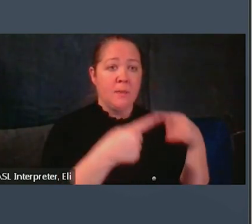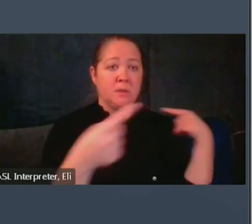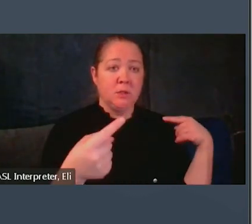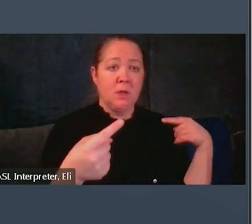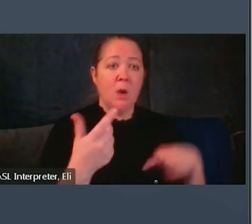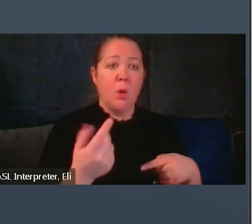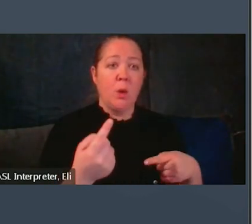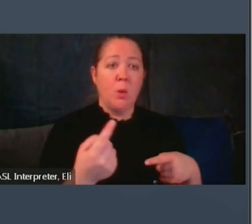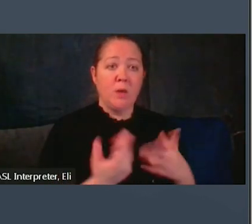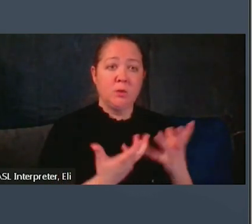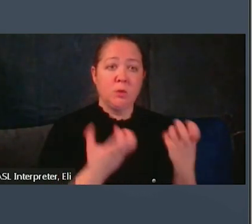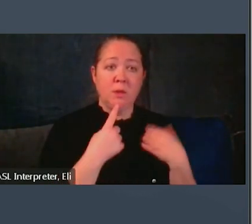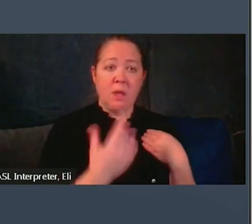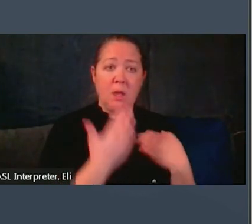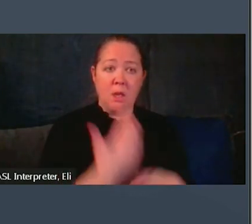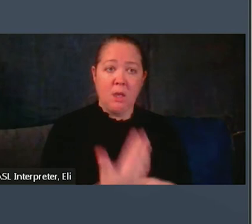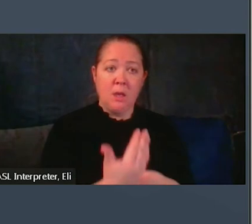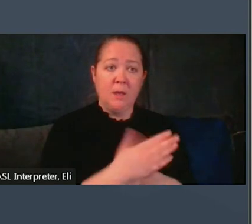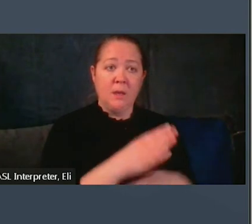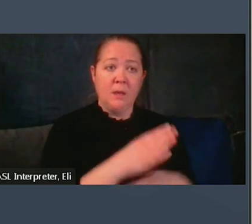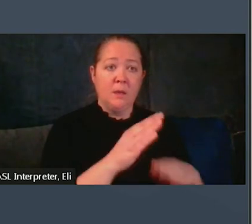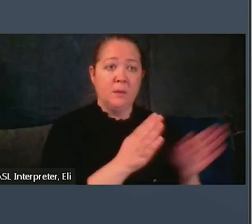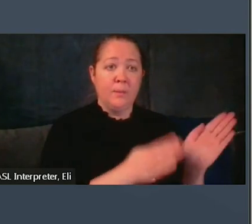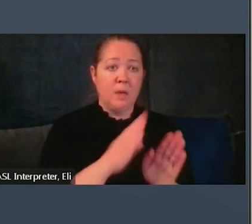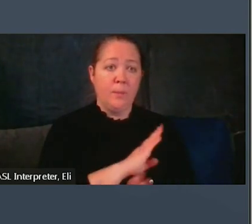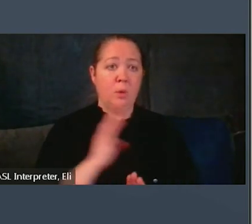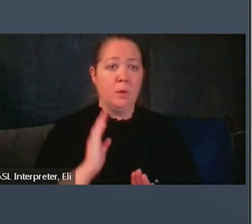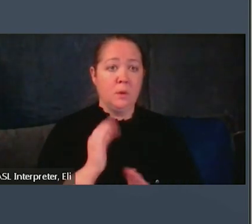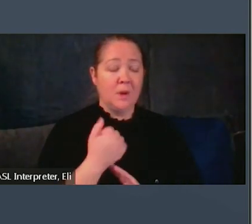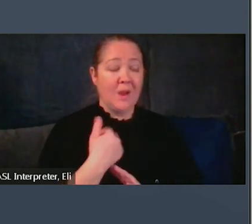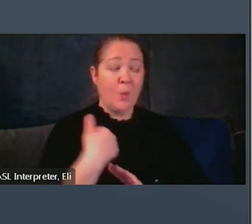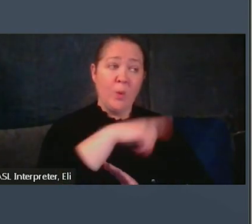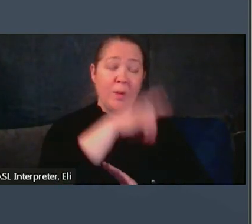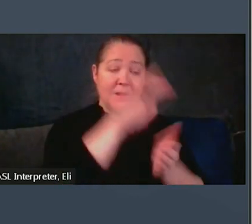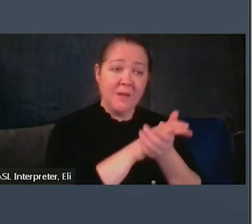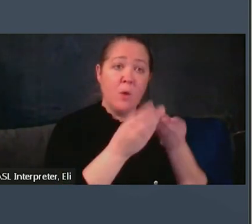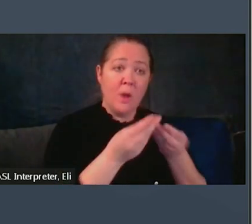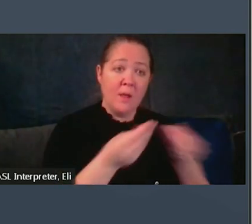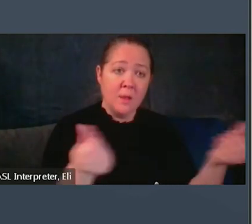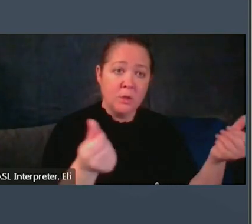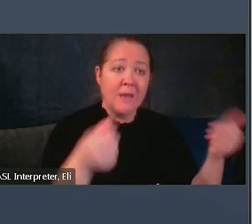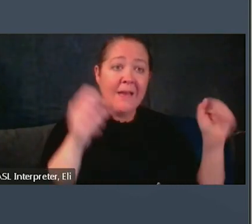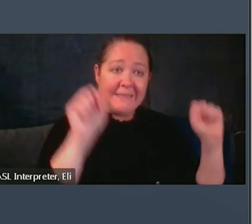And we think that a resolution can be met and we think that it will be beneficial for both parties or all parties